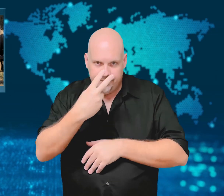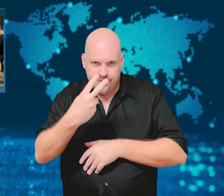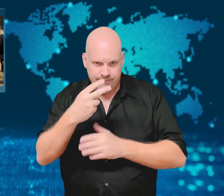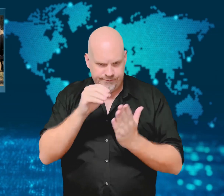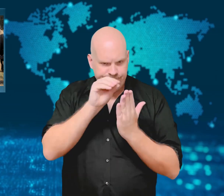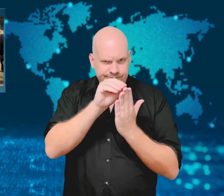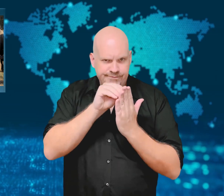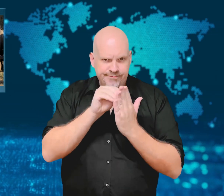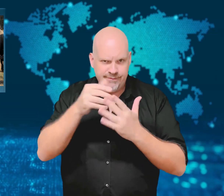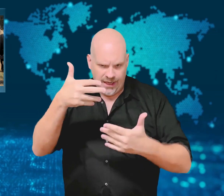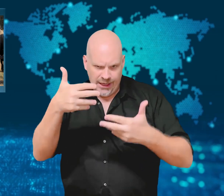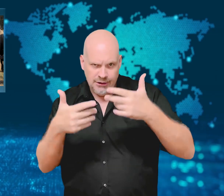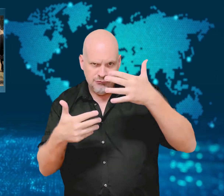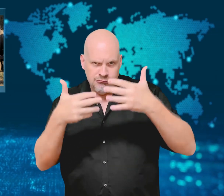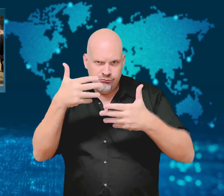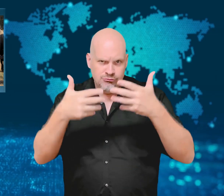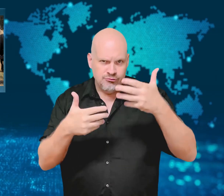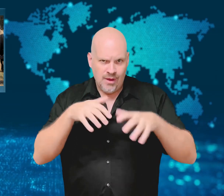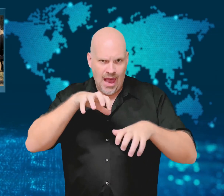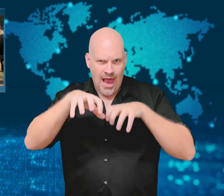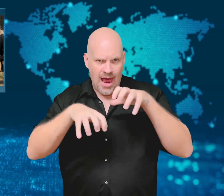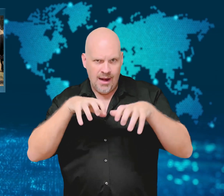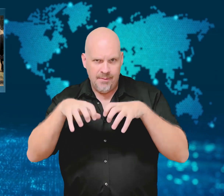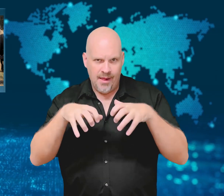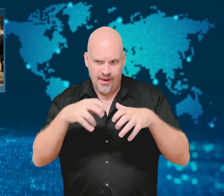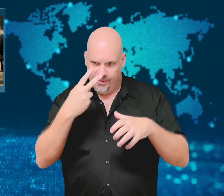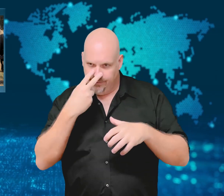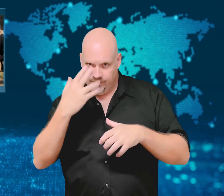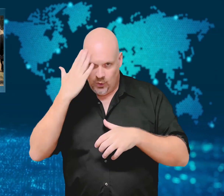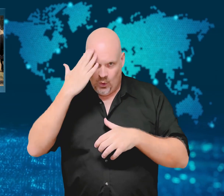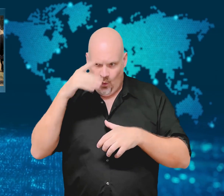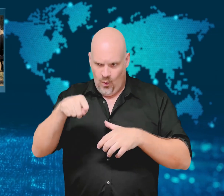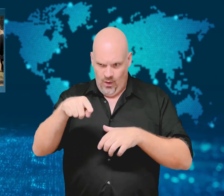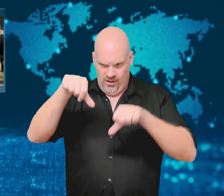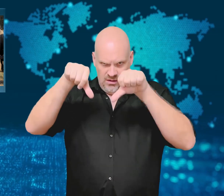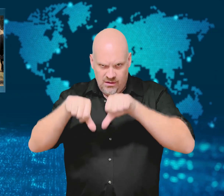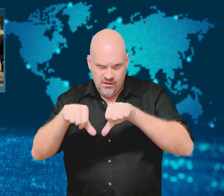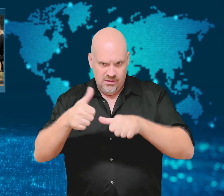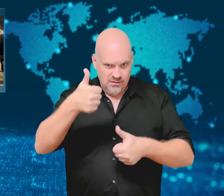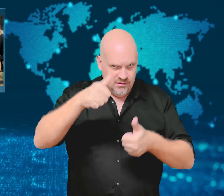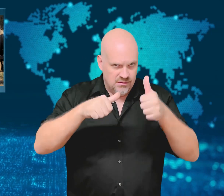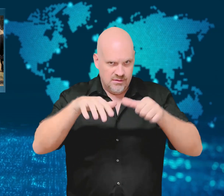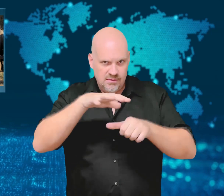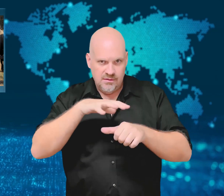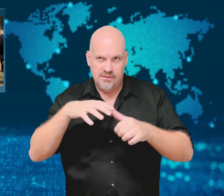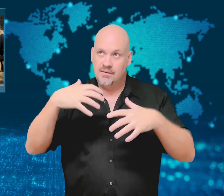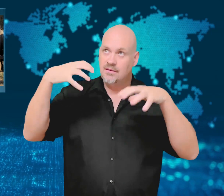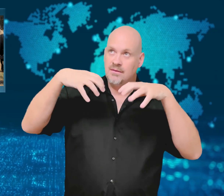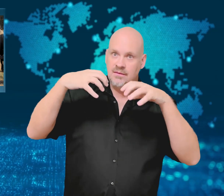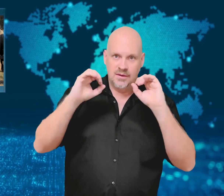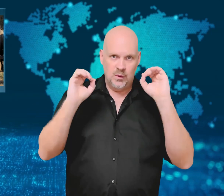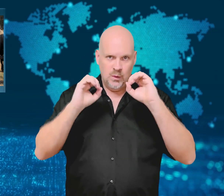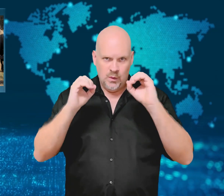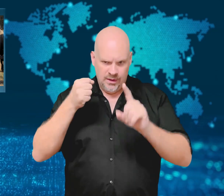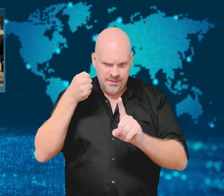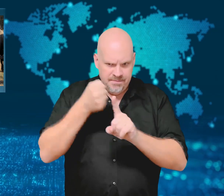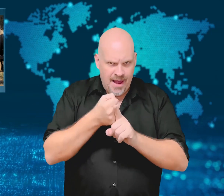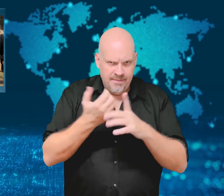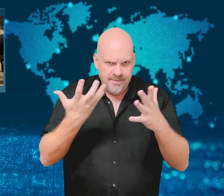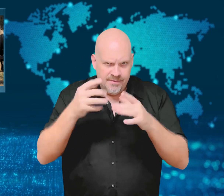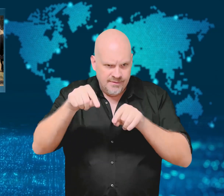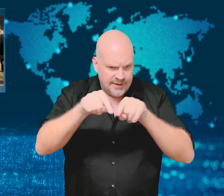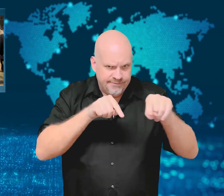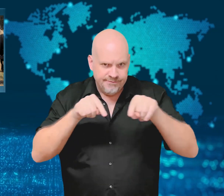to determine even more specifically what the impact of the drought has been.